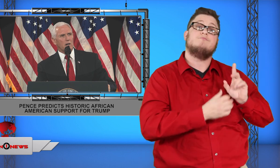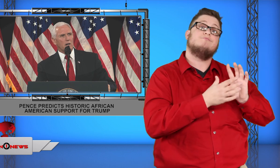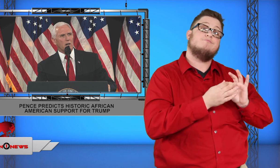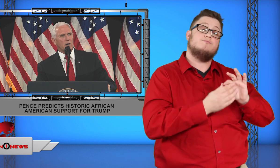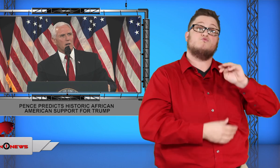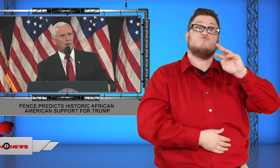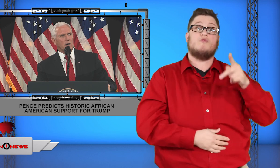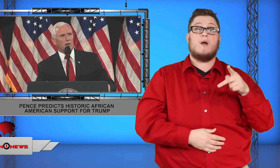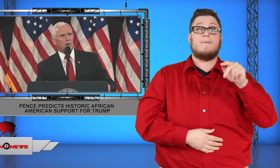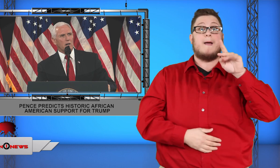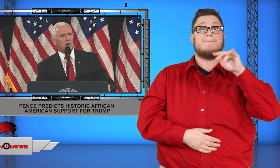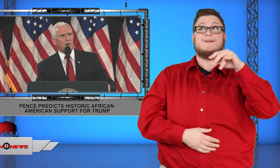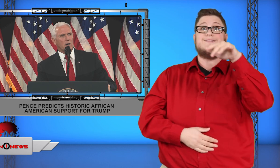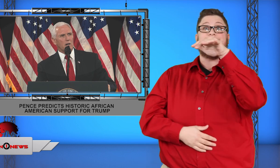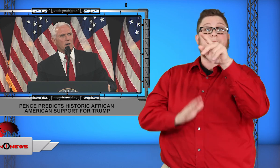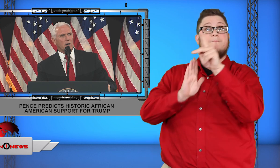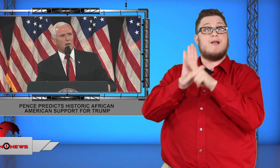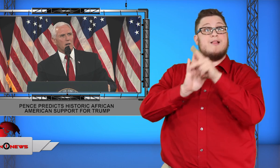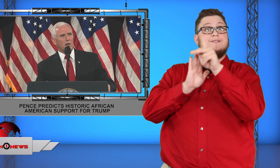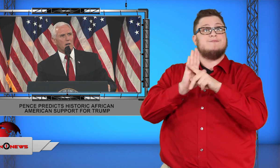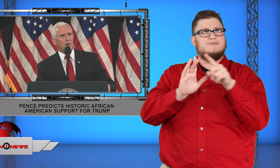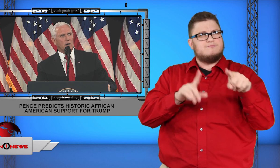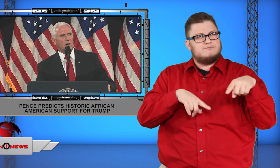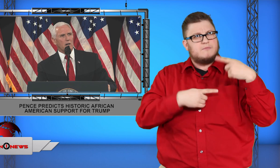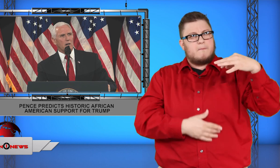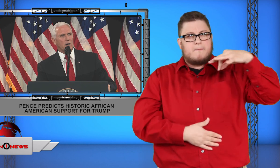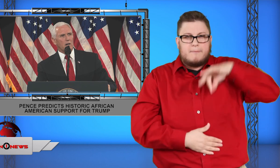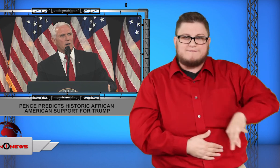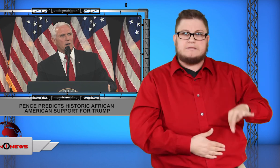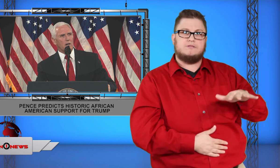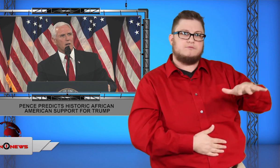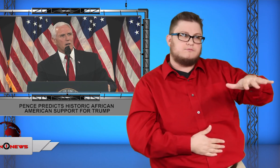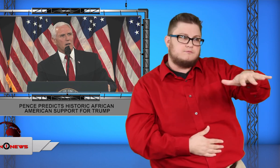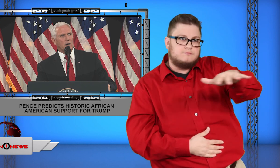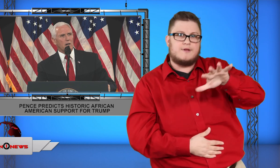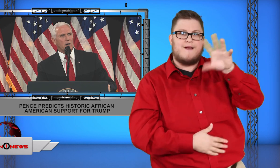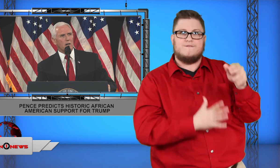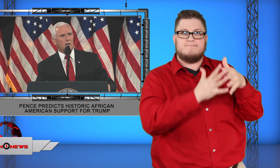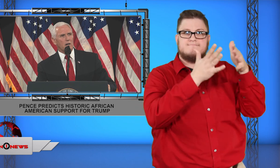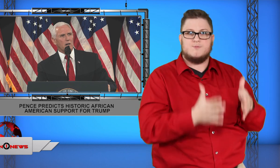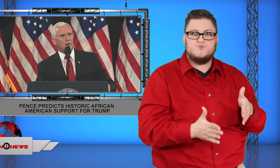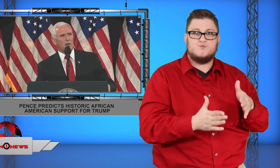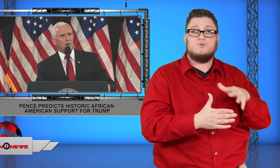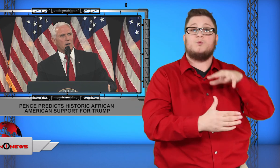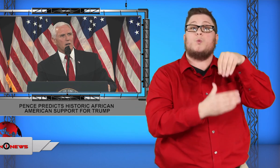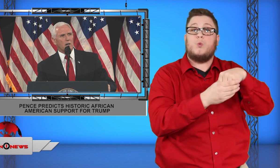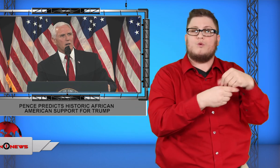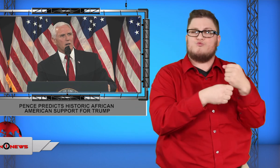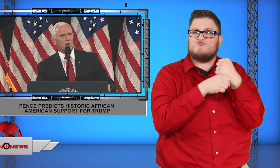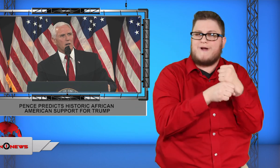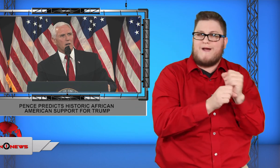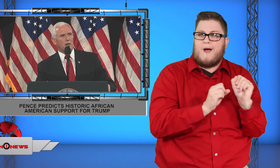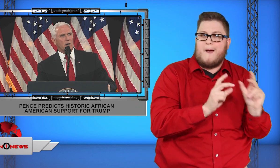He said the Trump administration policies have benefited African-Americans, including